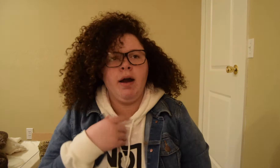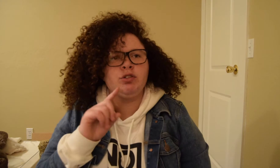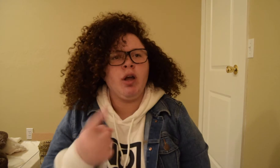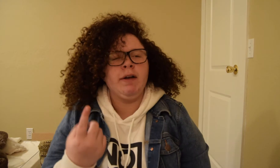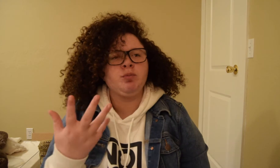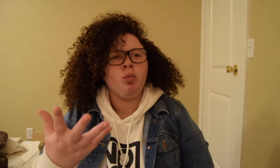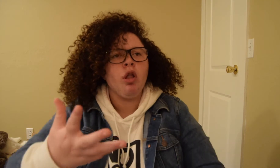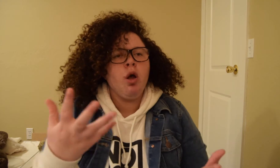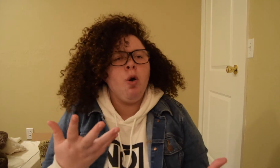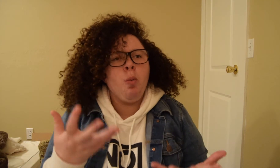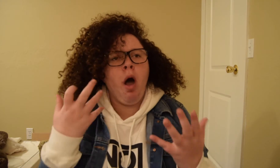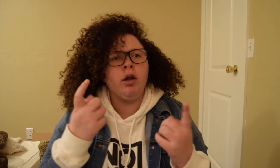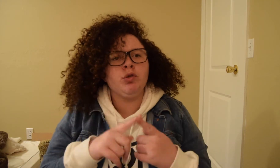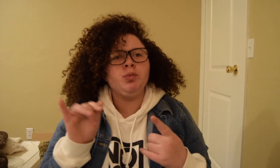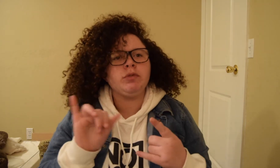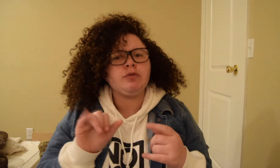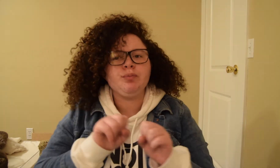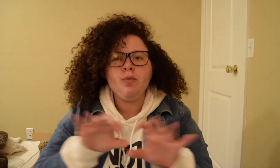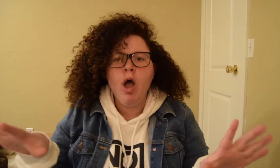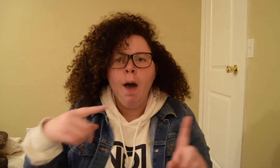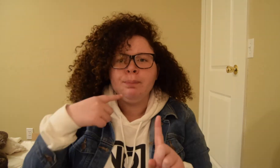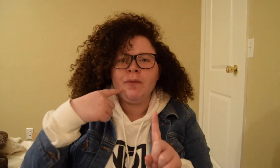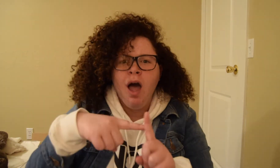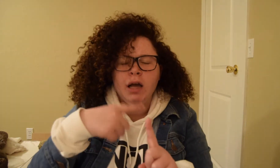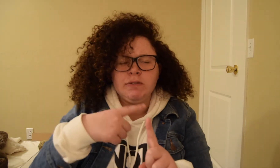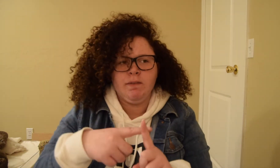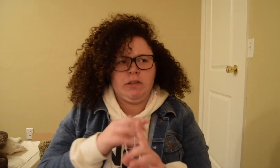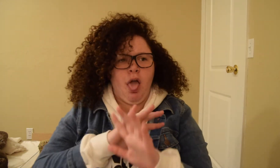I just want to spread positivity